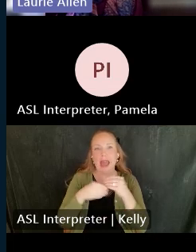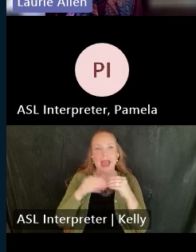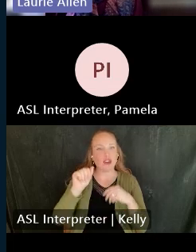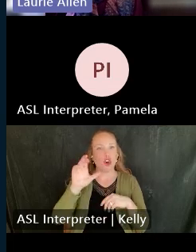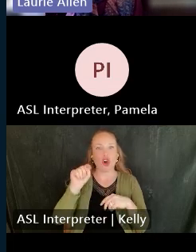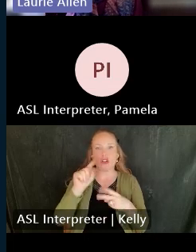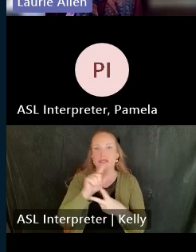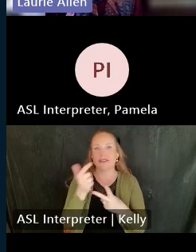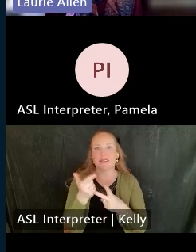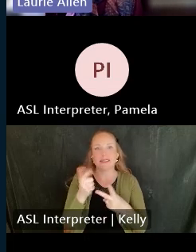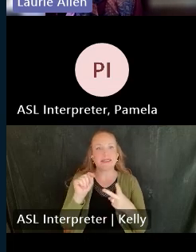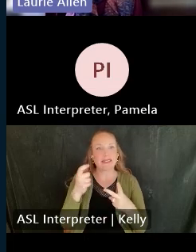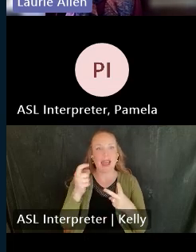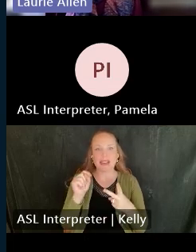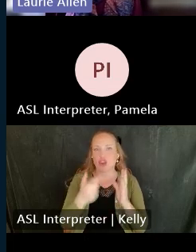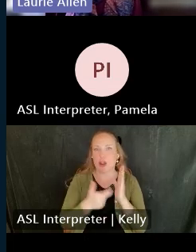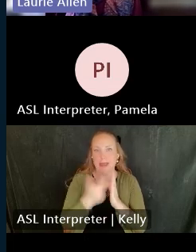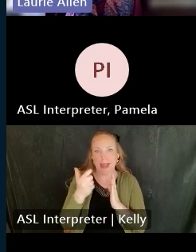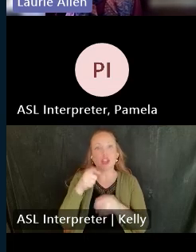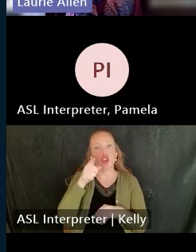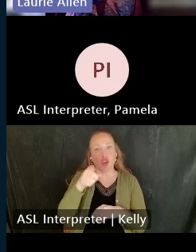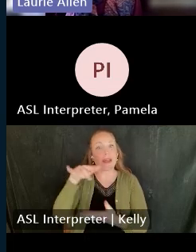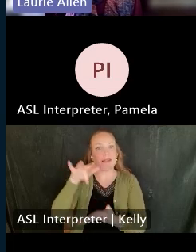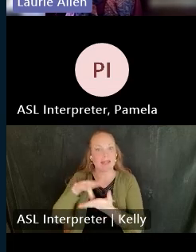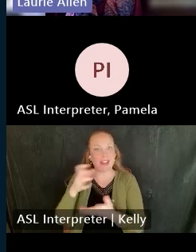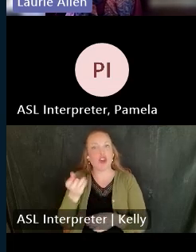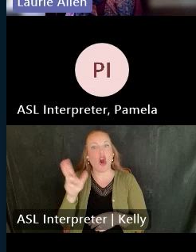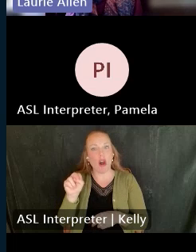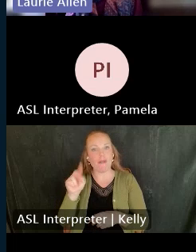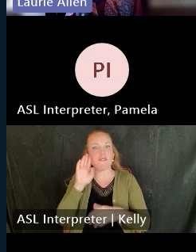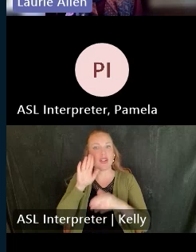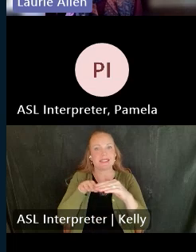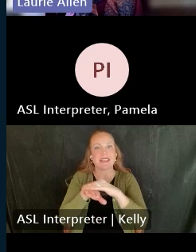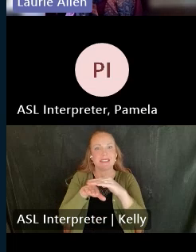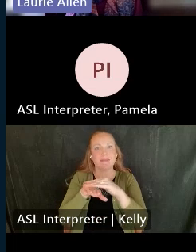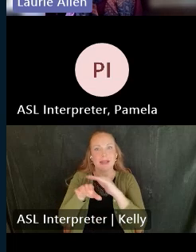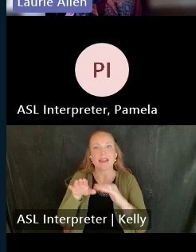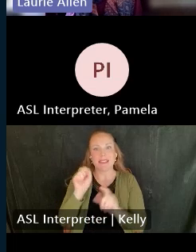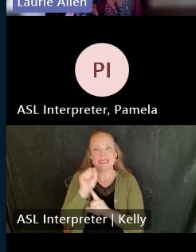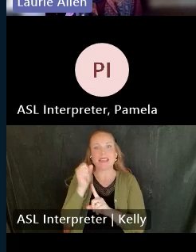That's a setting that you can turn on in your accessibility settings. So I encourage you to go into your accessibility settings